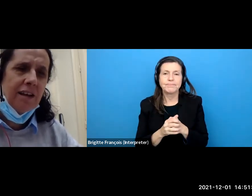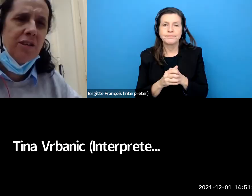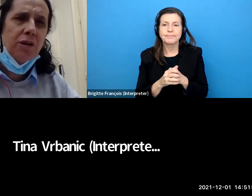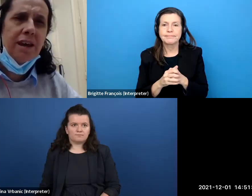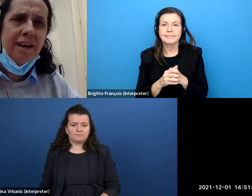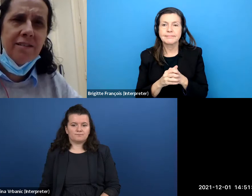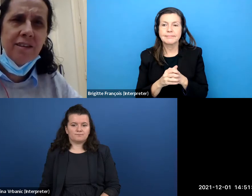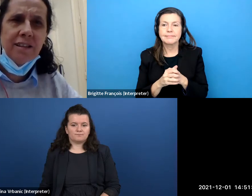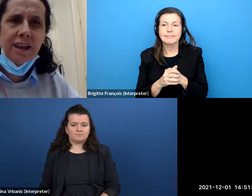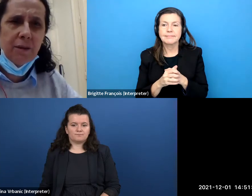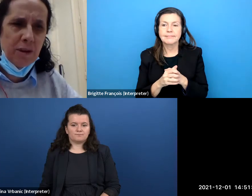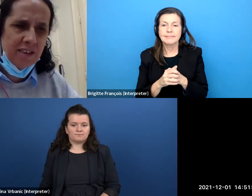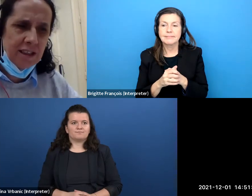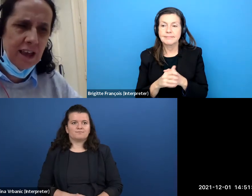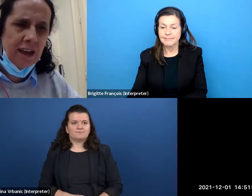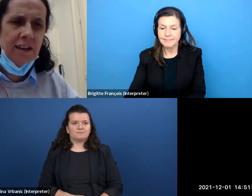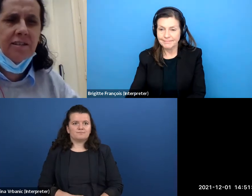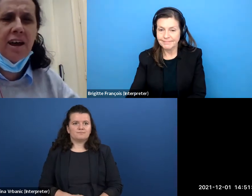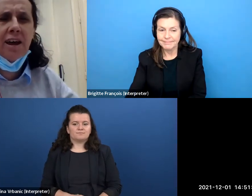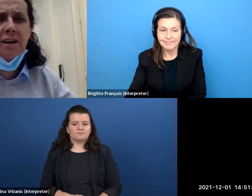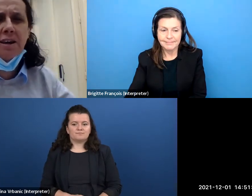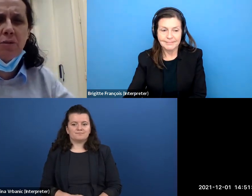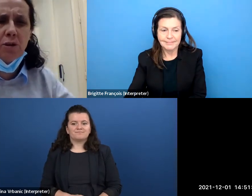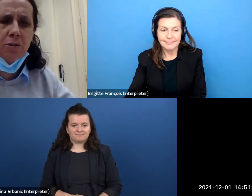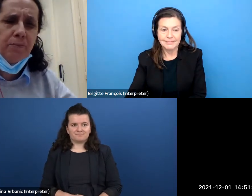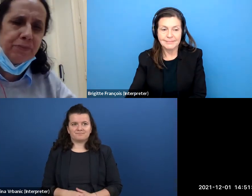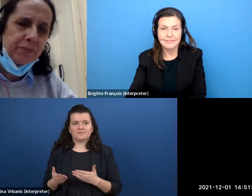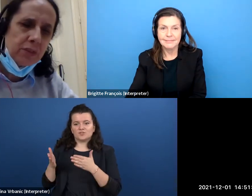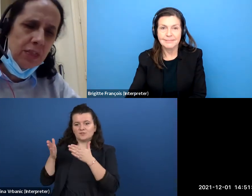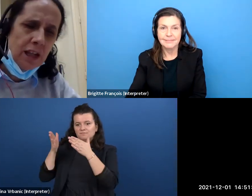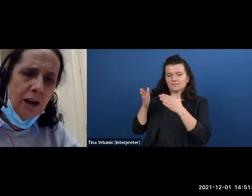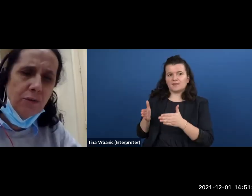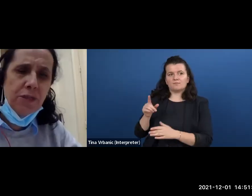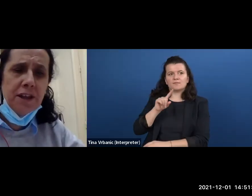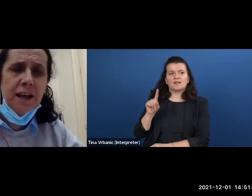who is representing at this meeting the antitrafficking team,